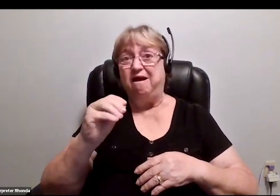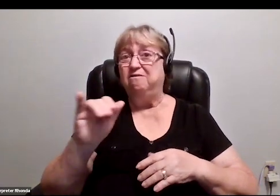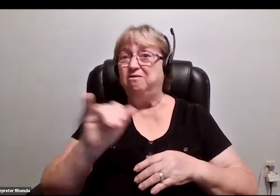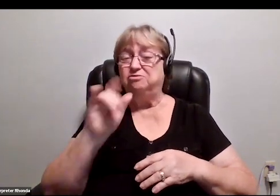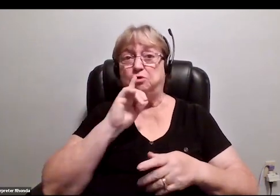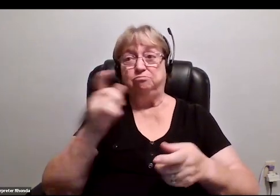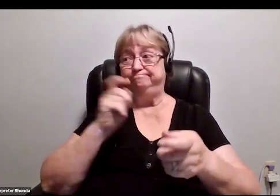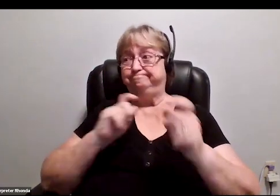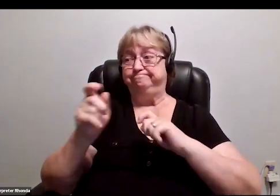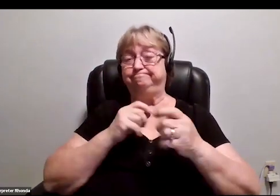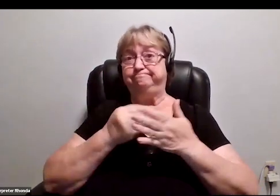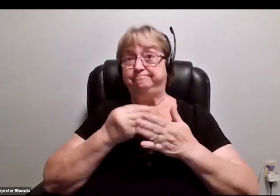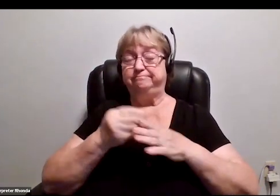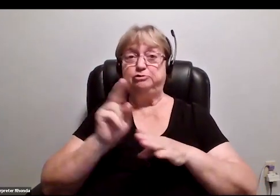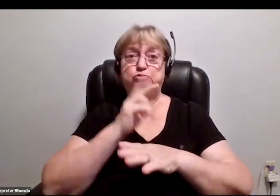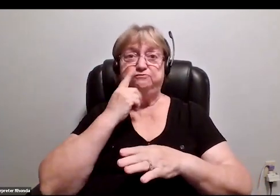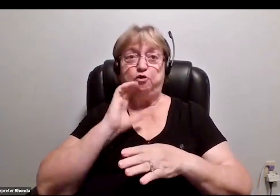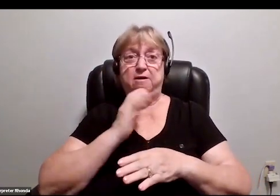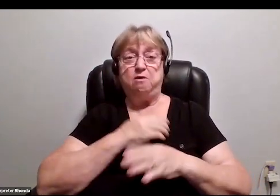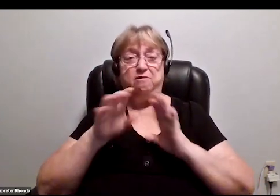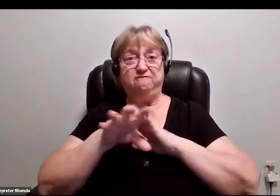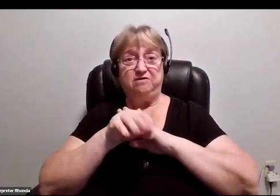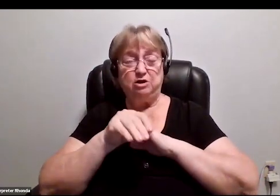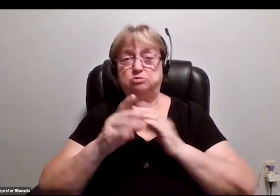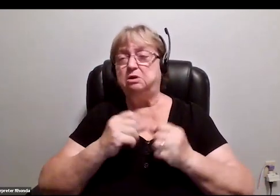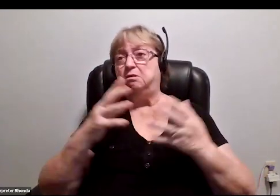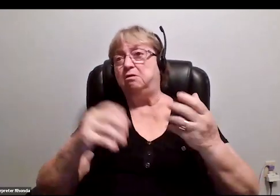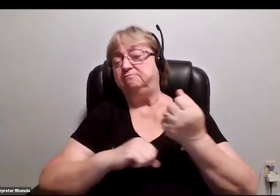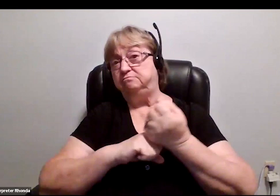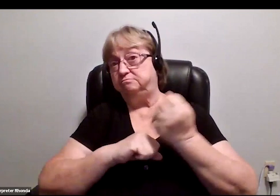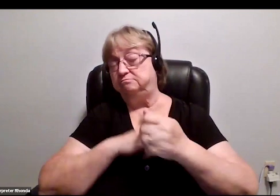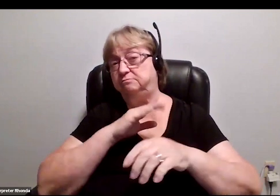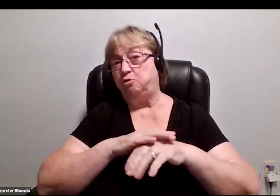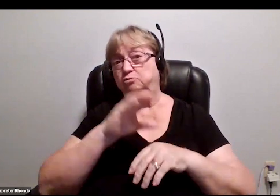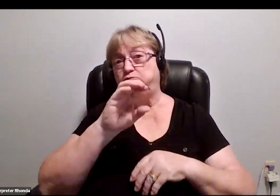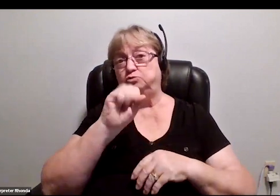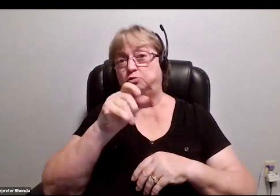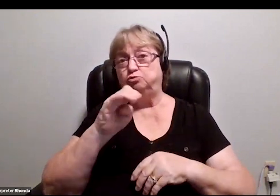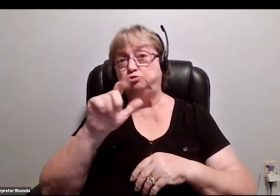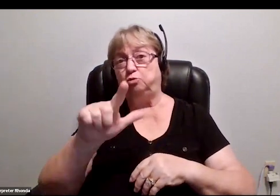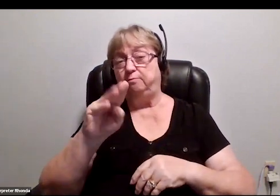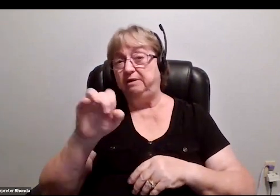to use in our videos. We did a lot of advocacy on social media by posting these videos.